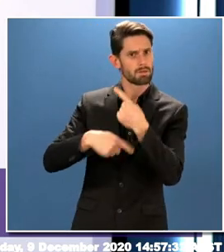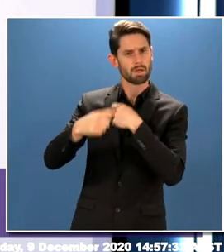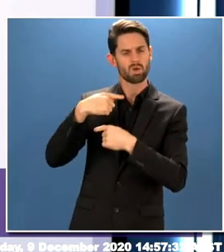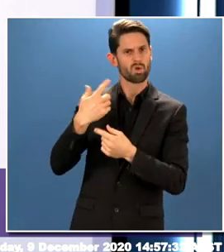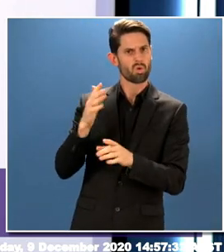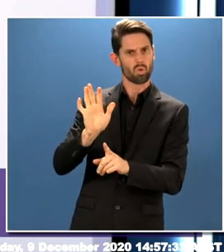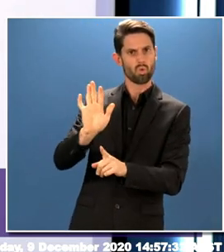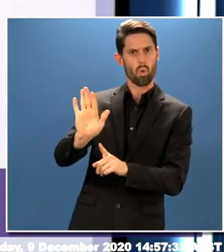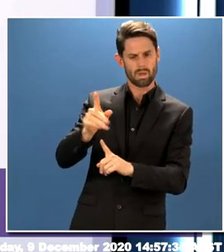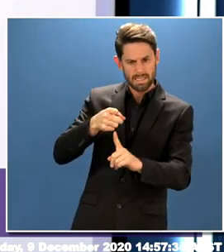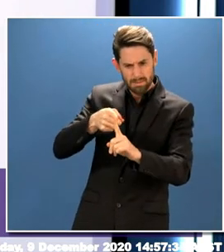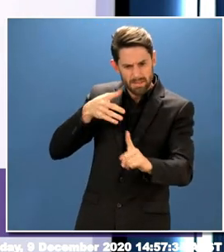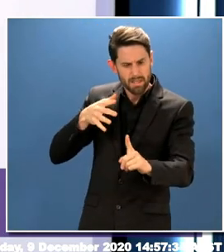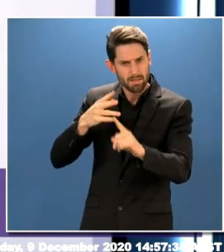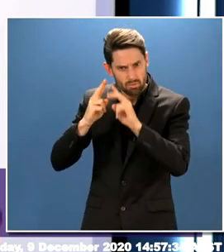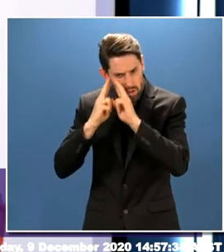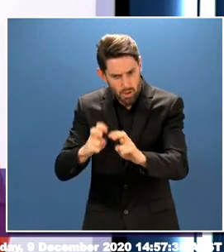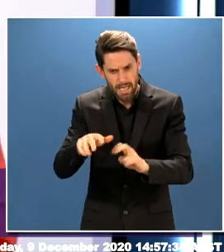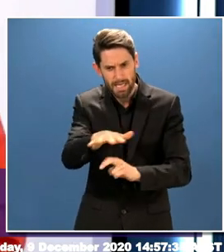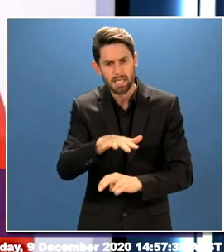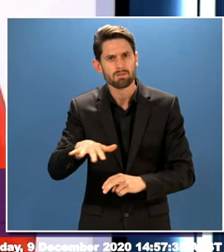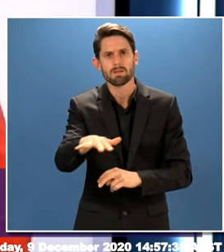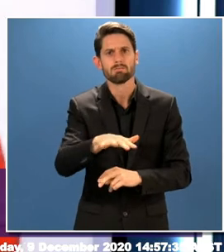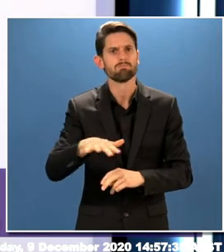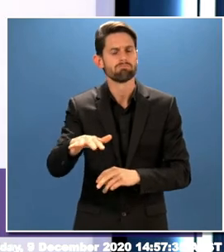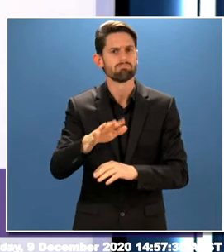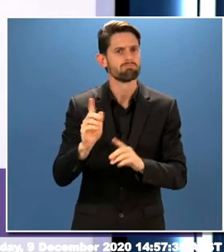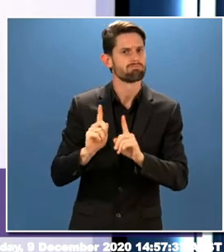particular areas of research have been following your doctorate?